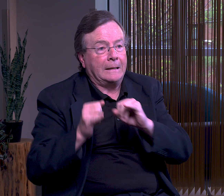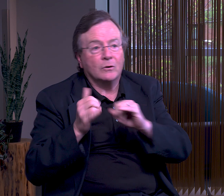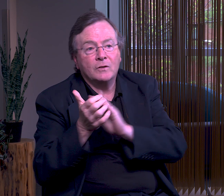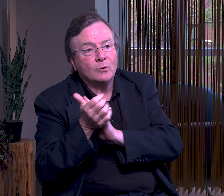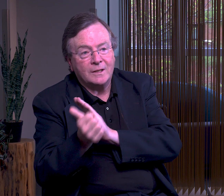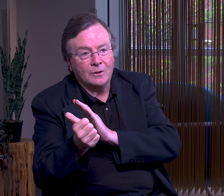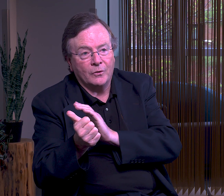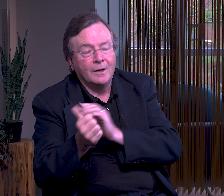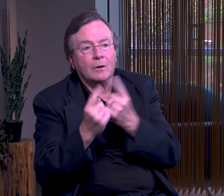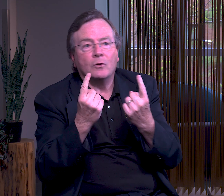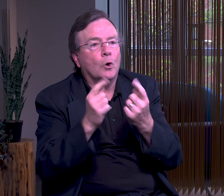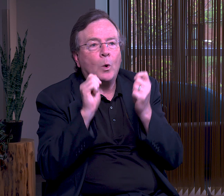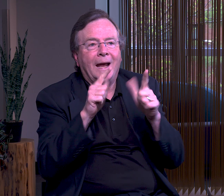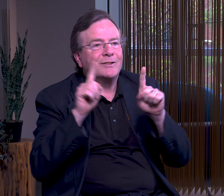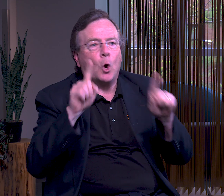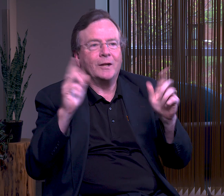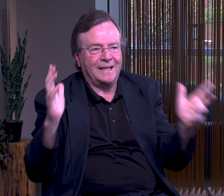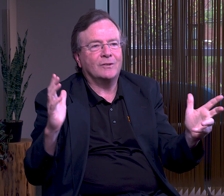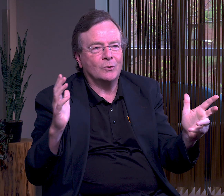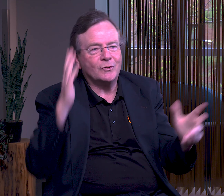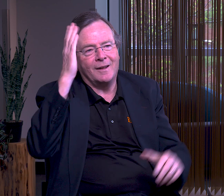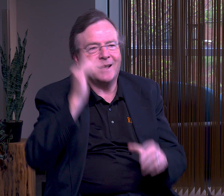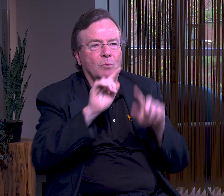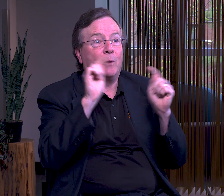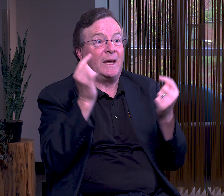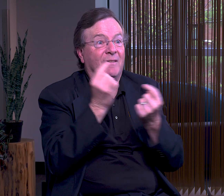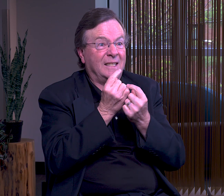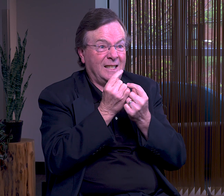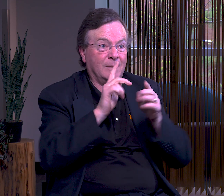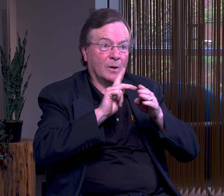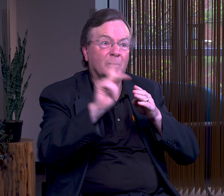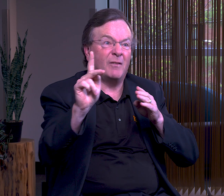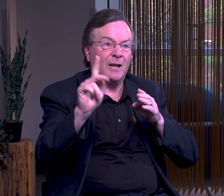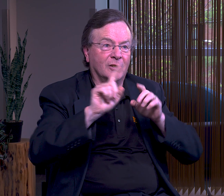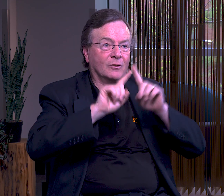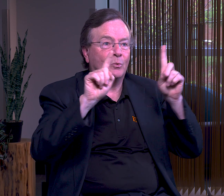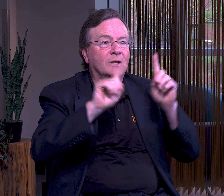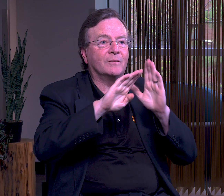Interview skills. No one has all the answers. That's why we have a team of professionals with different